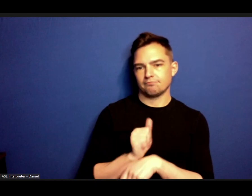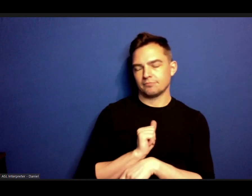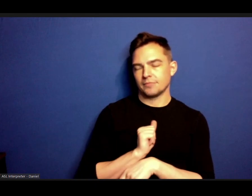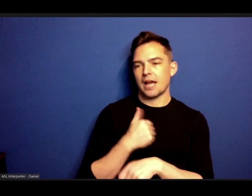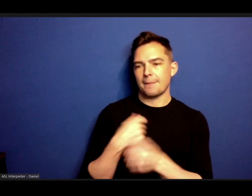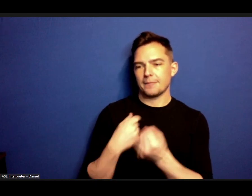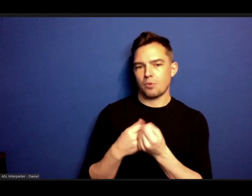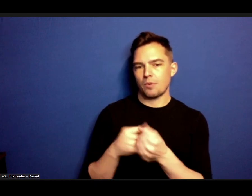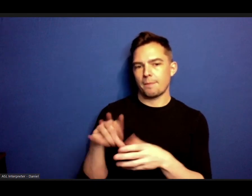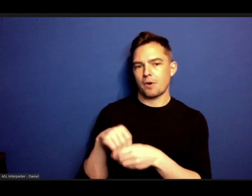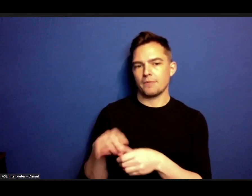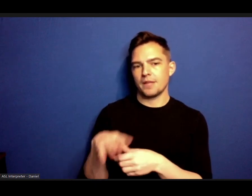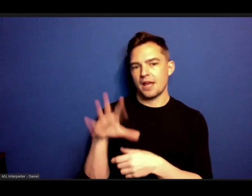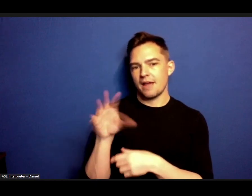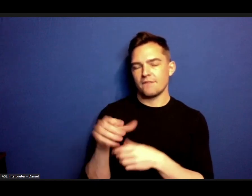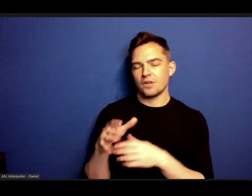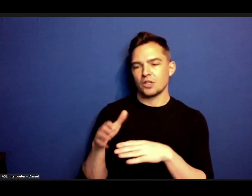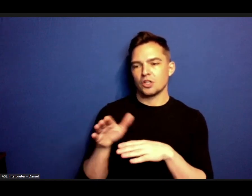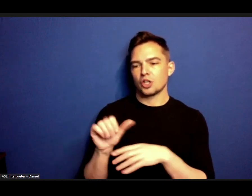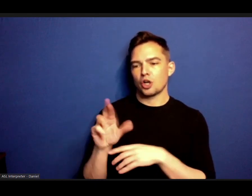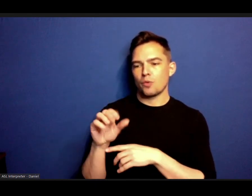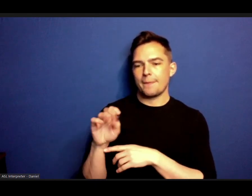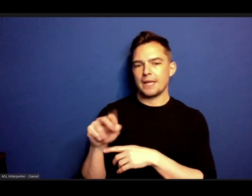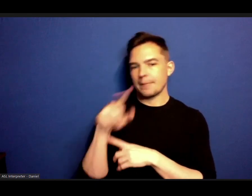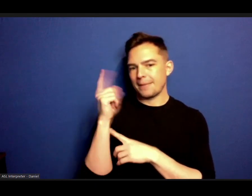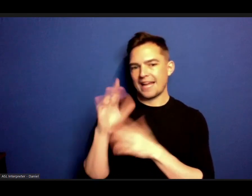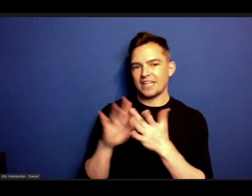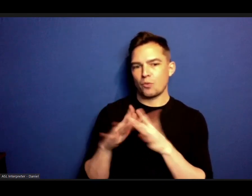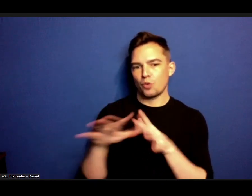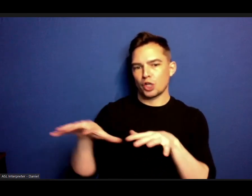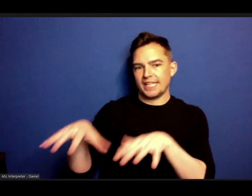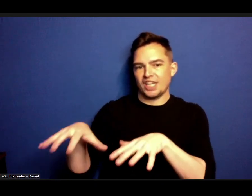of the African, Caribbean and Black network out here. And some of the things that we're